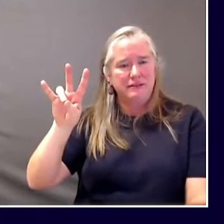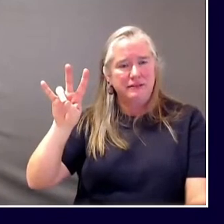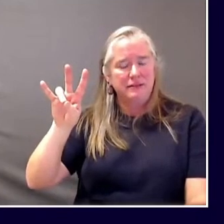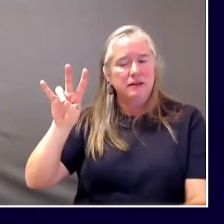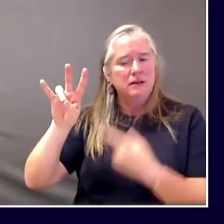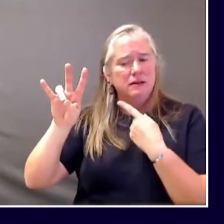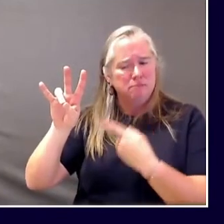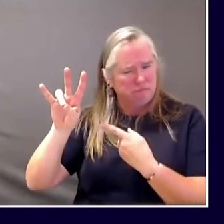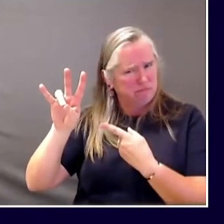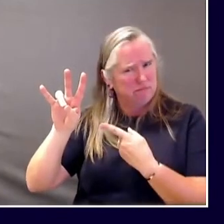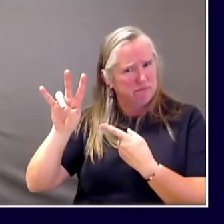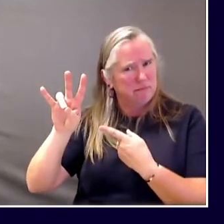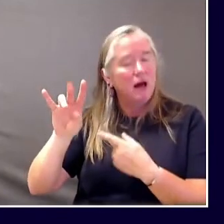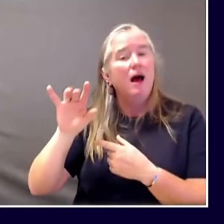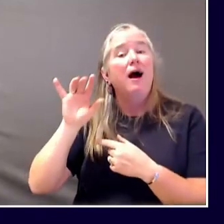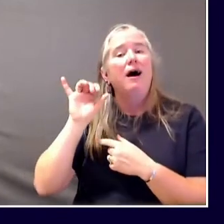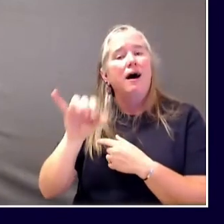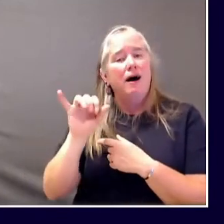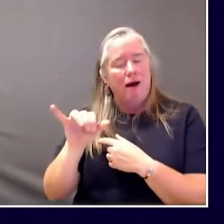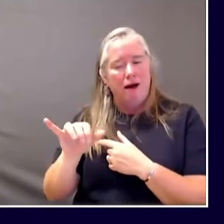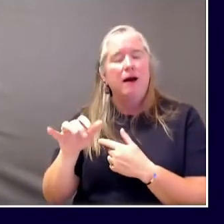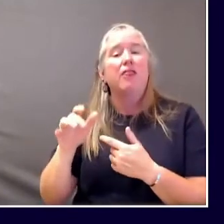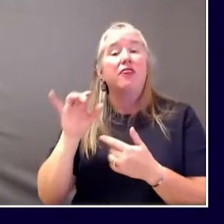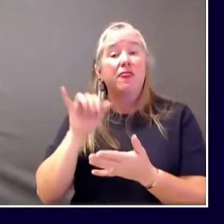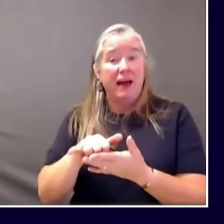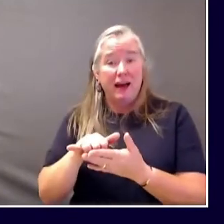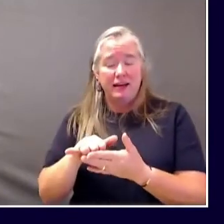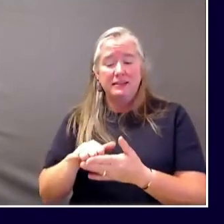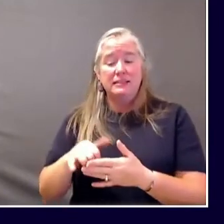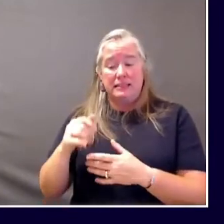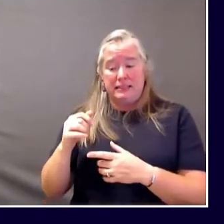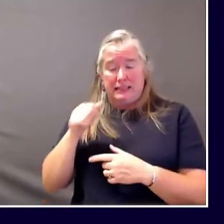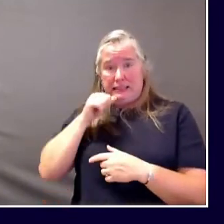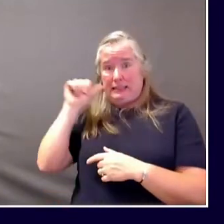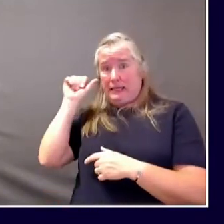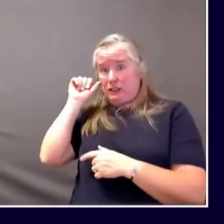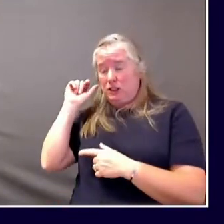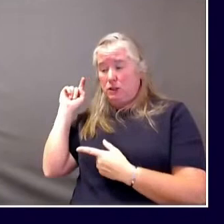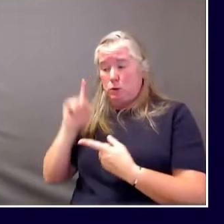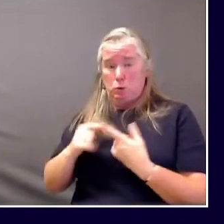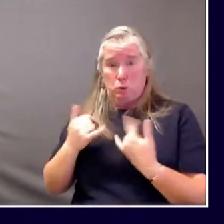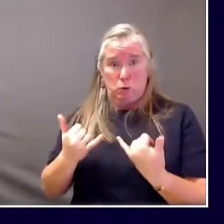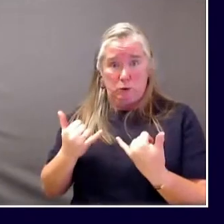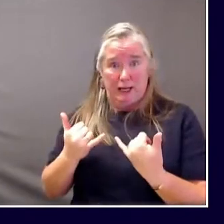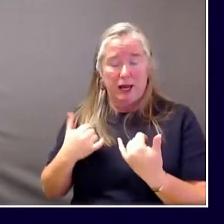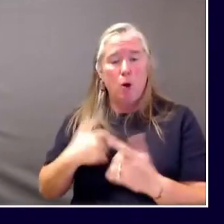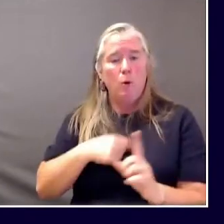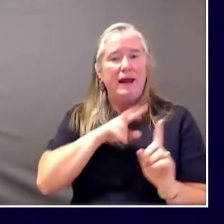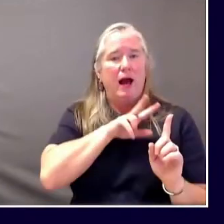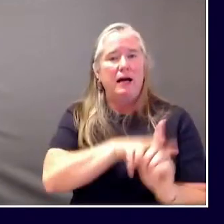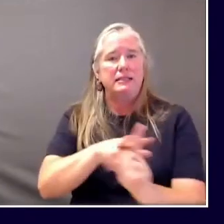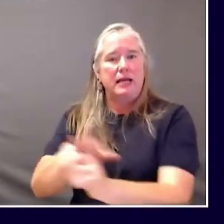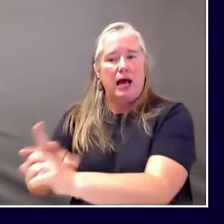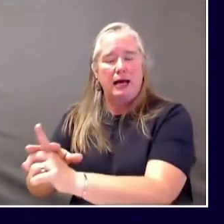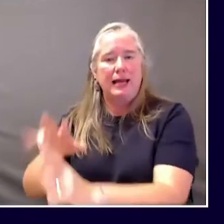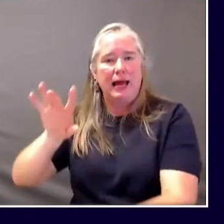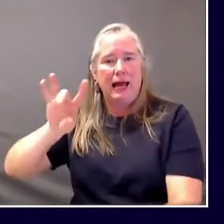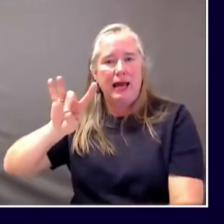network assigned out for investigation since yesterday